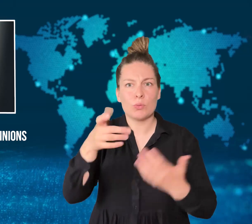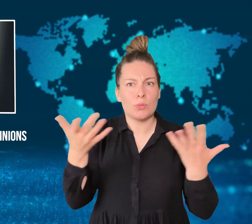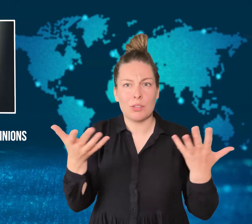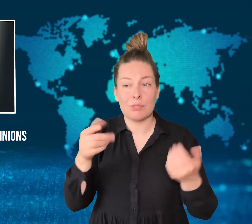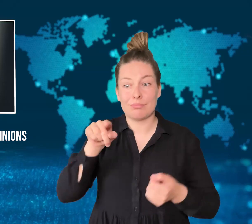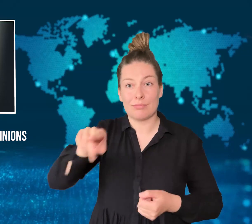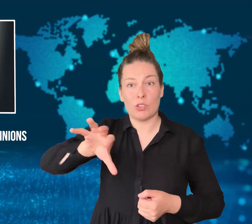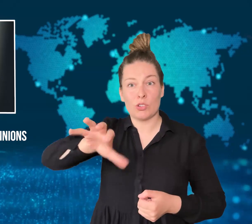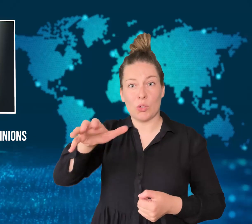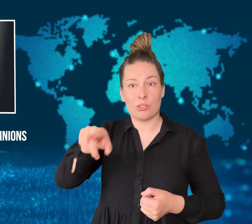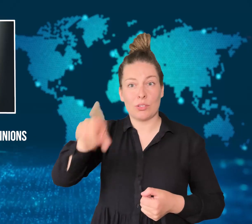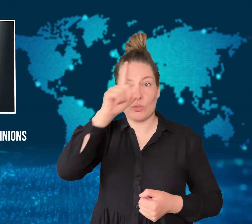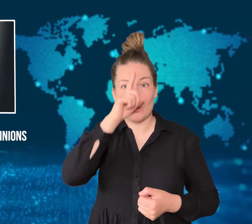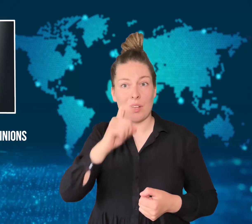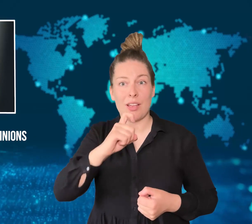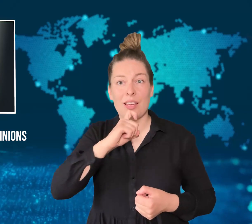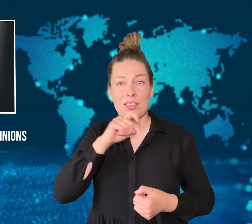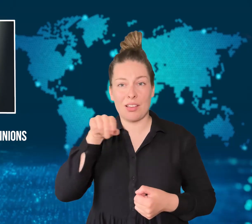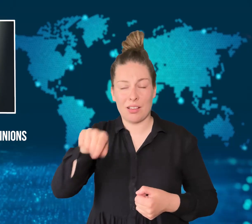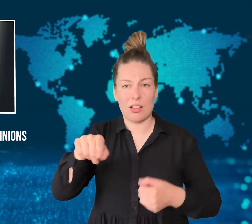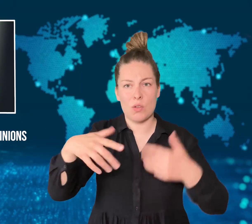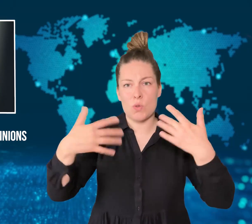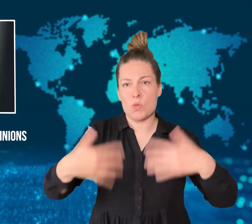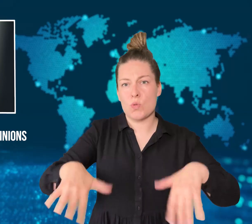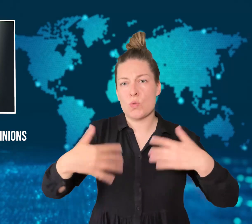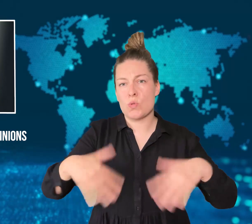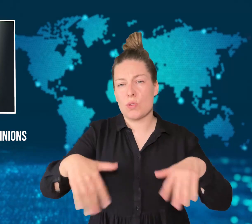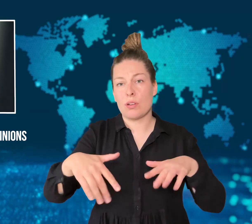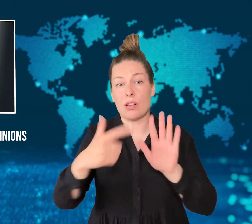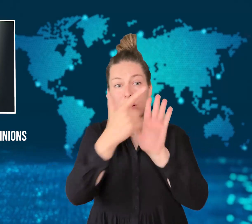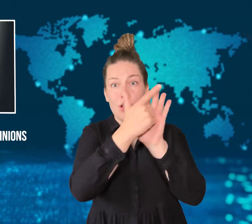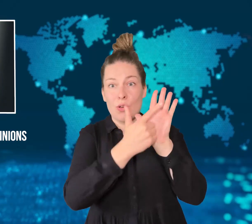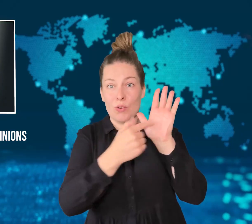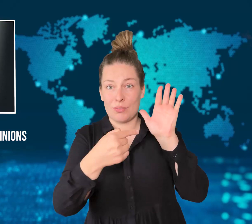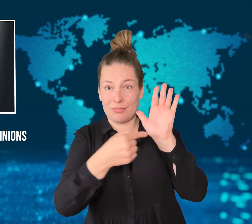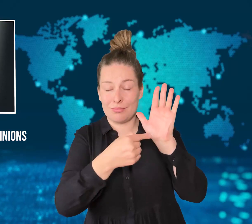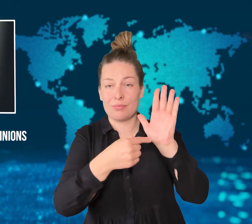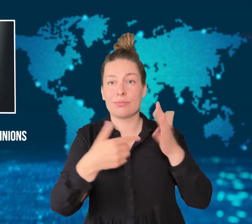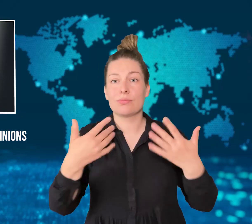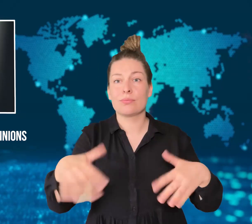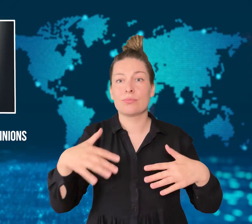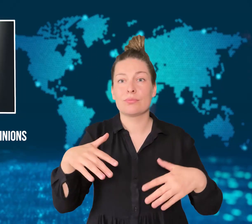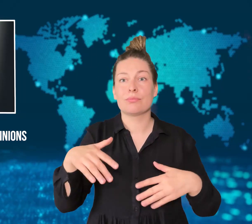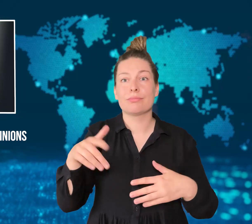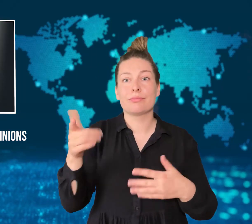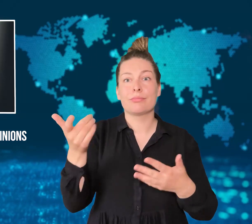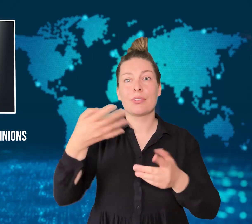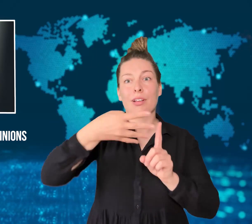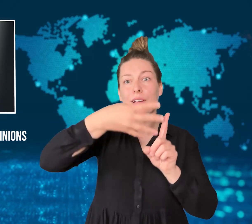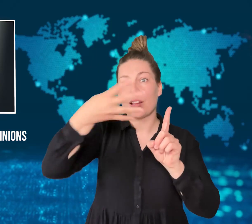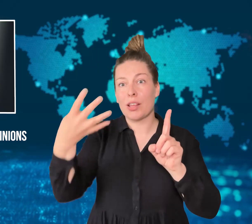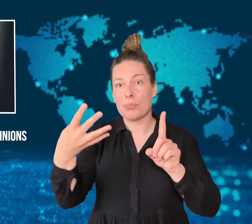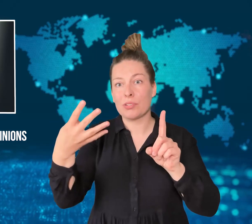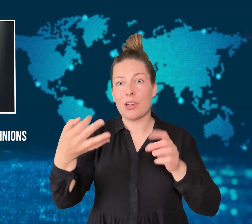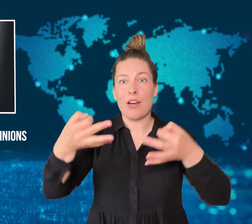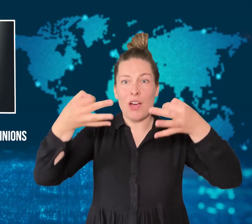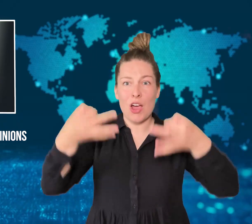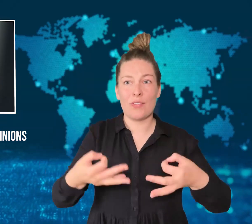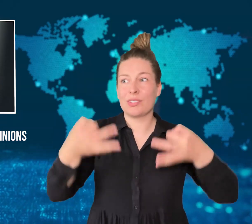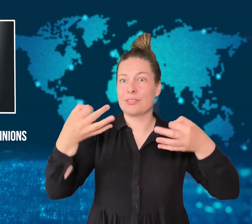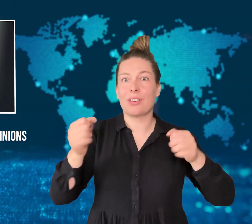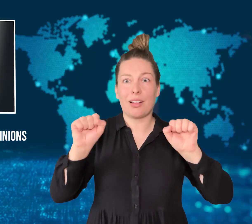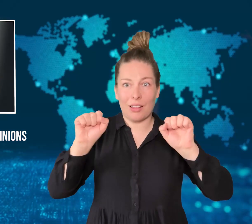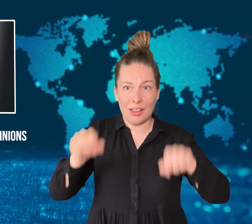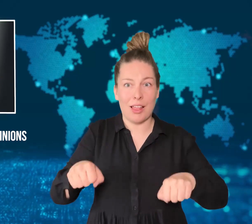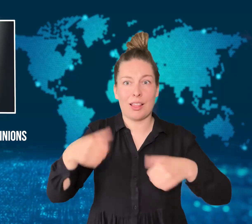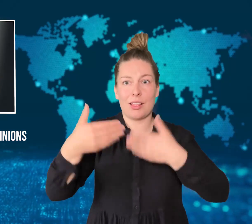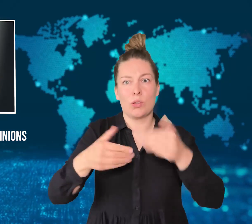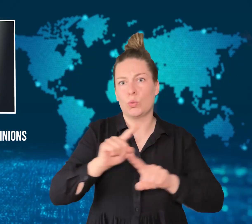They were intended to support LGBTQ+ people